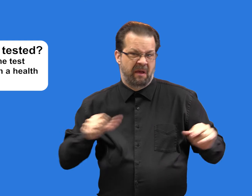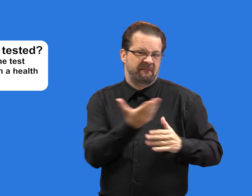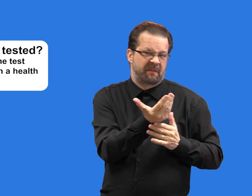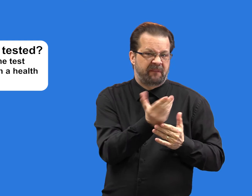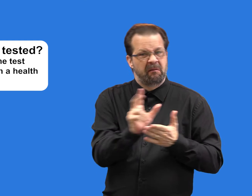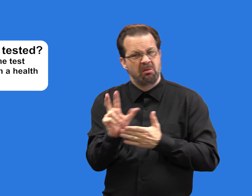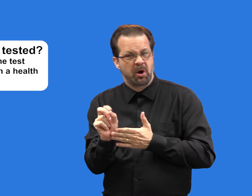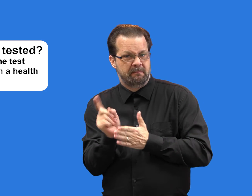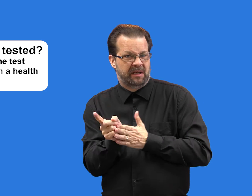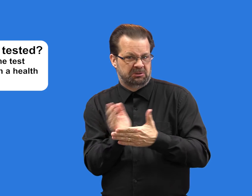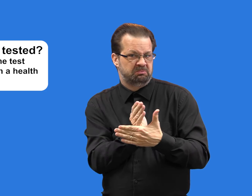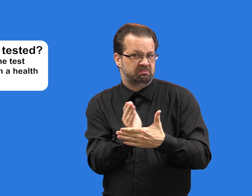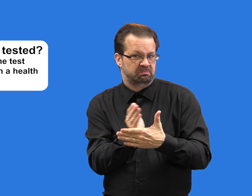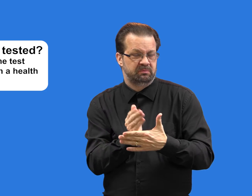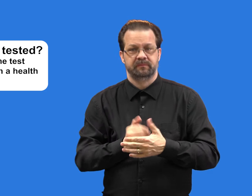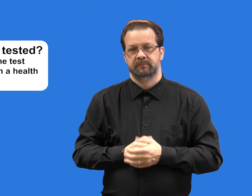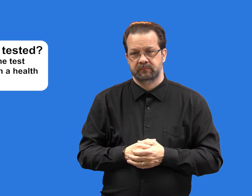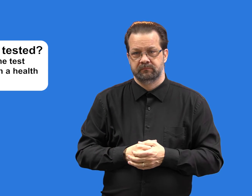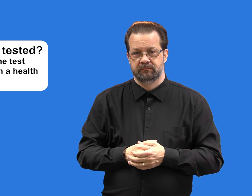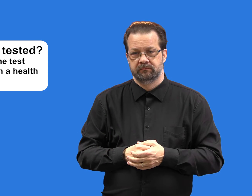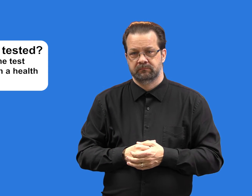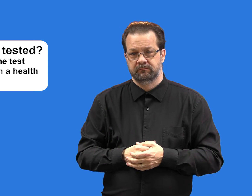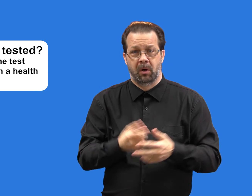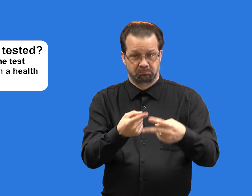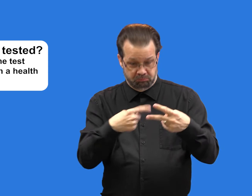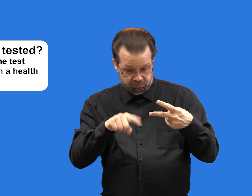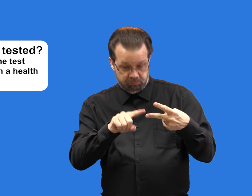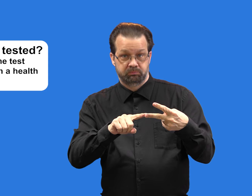Or you can choose to take a test with a health care provider.